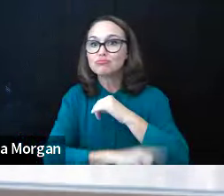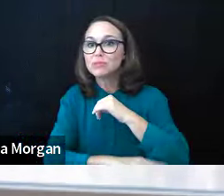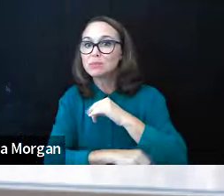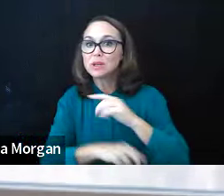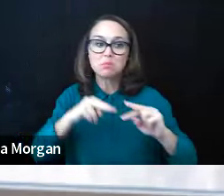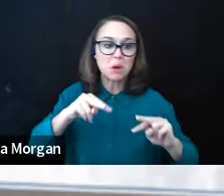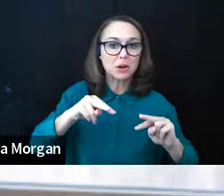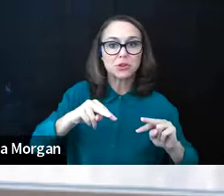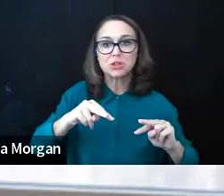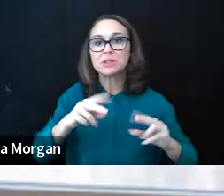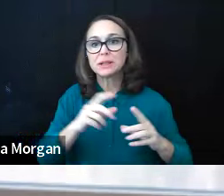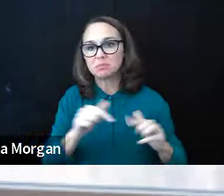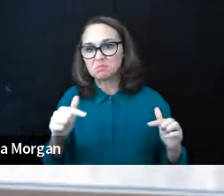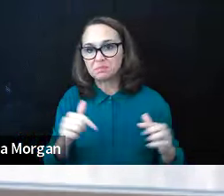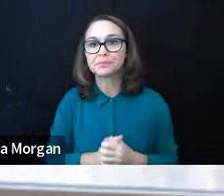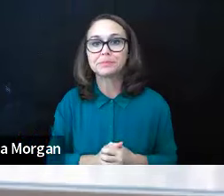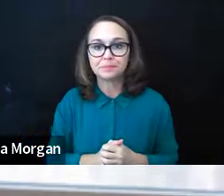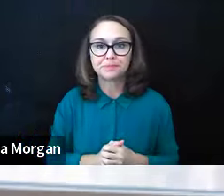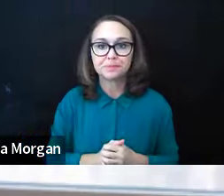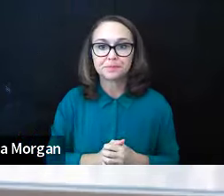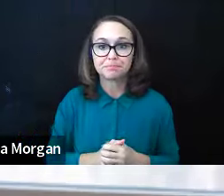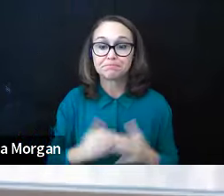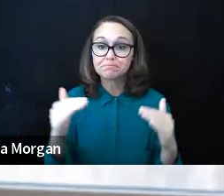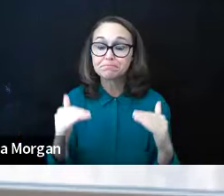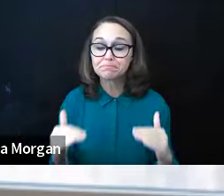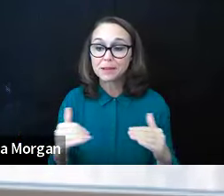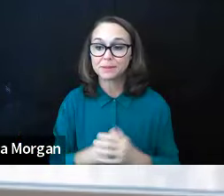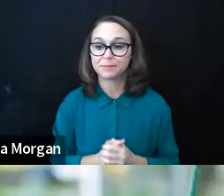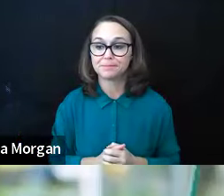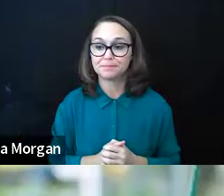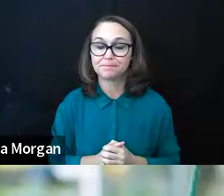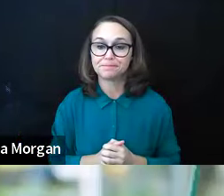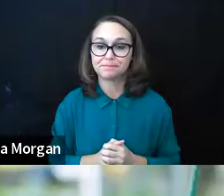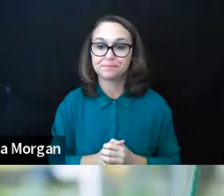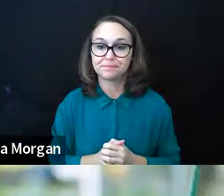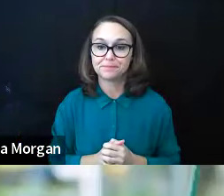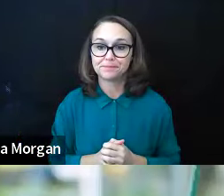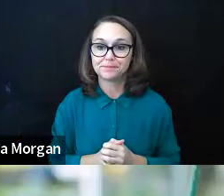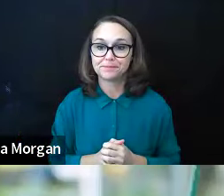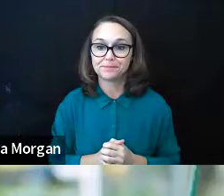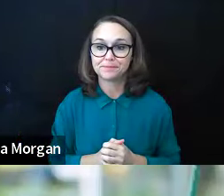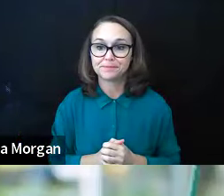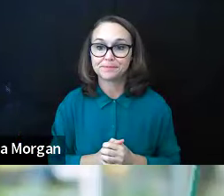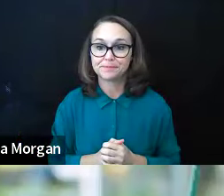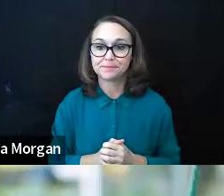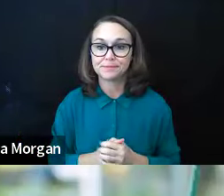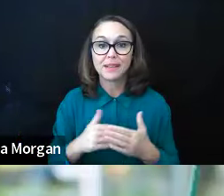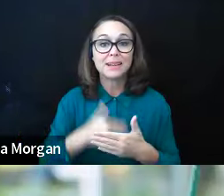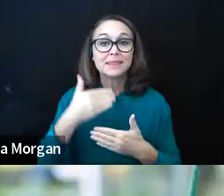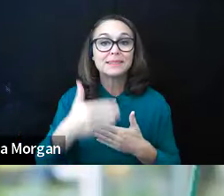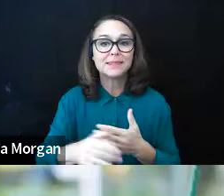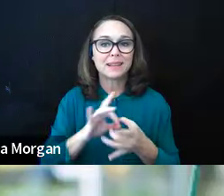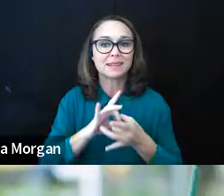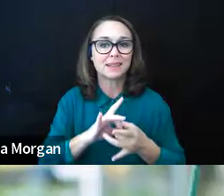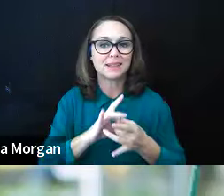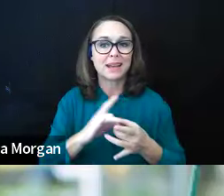supervision. Next slide, please. The next strategy is about connecting youth to caring adults